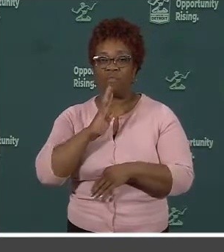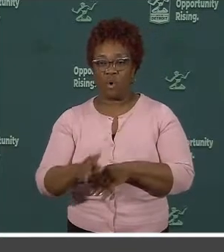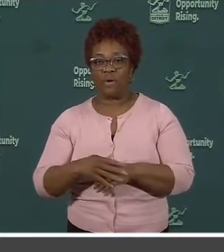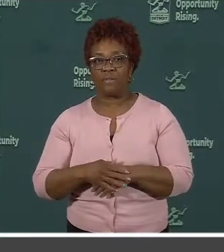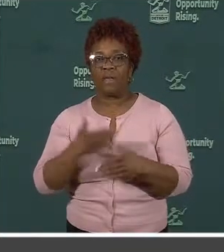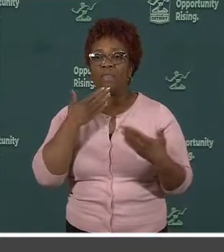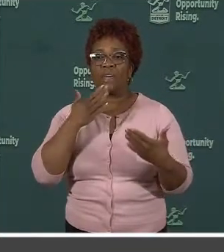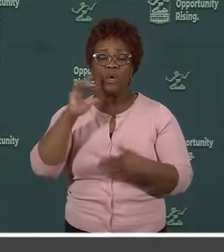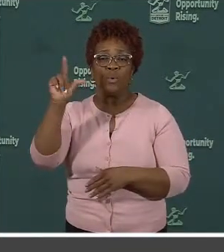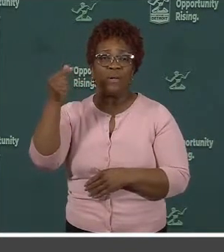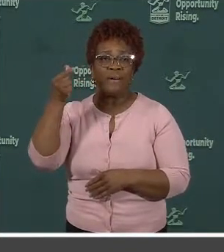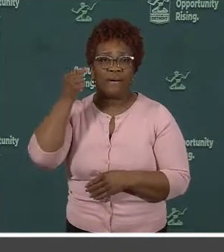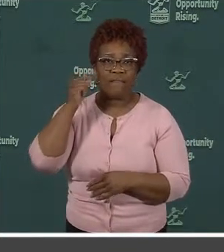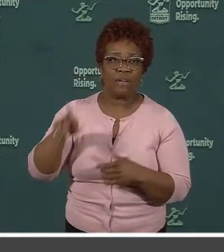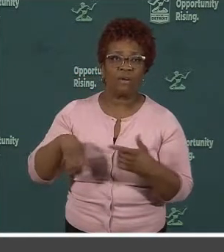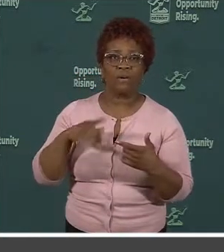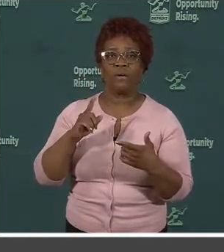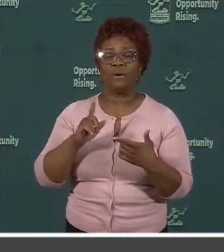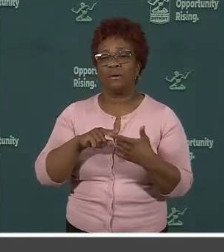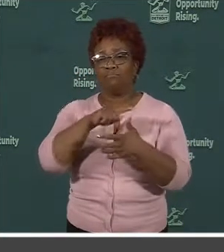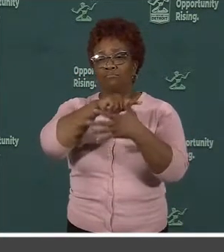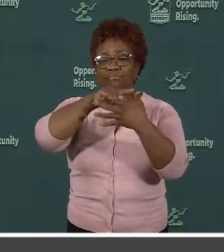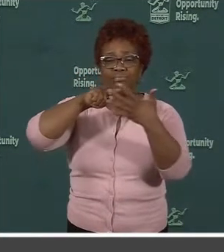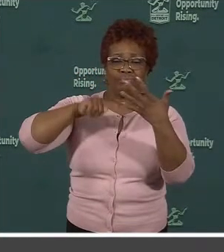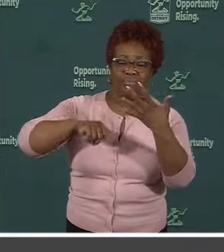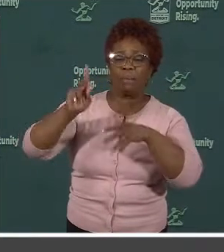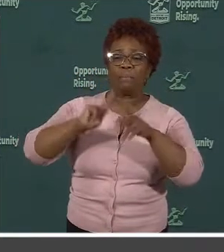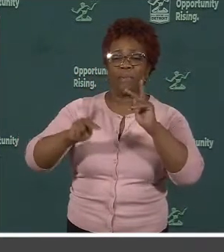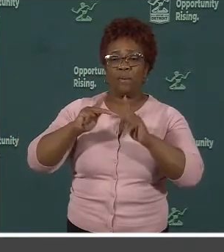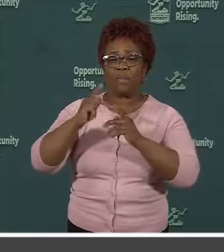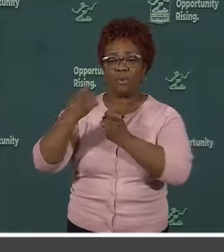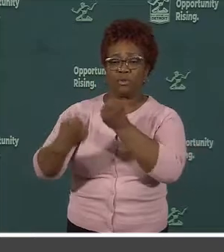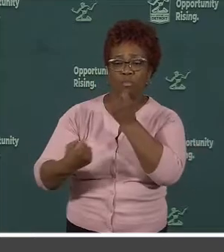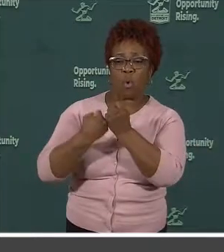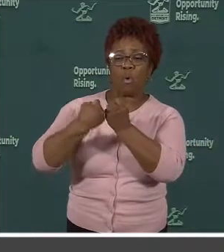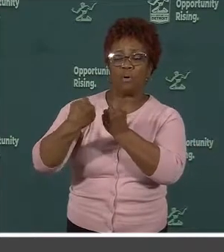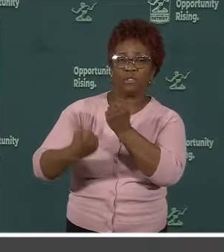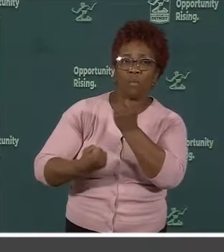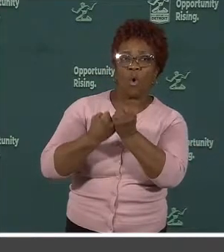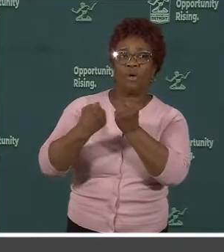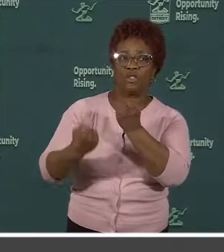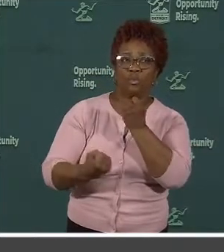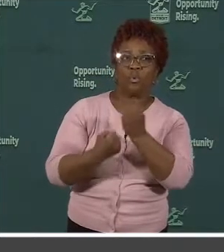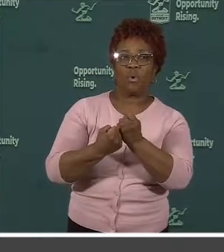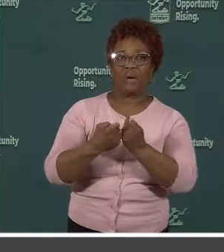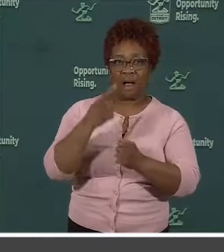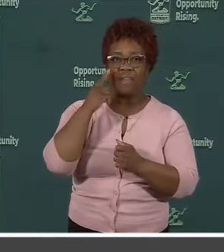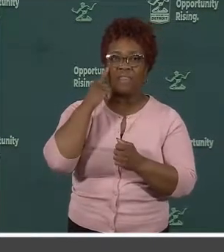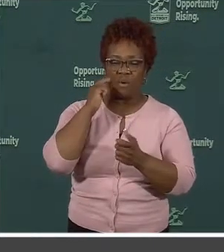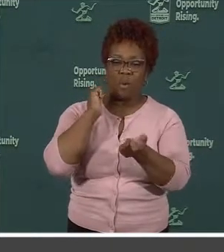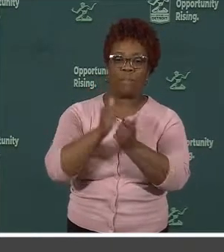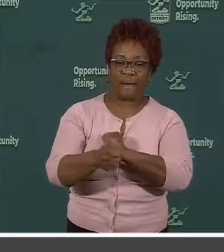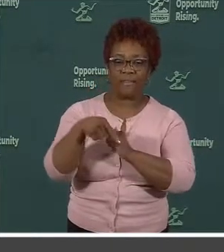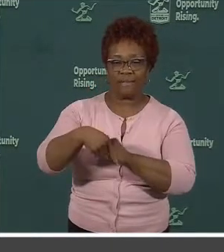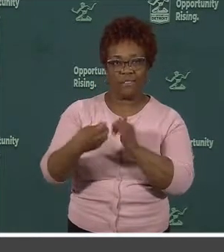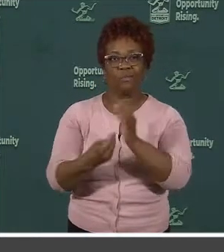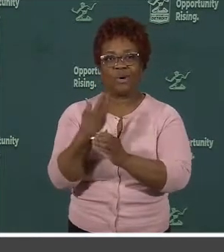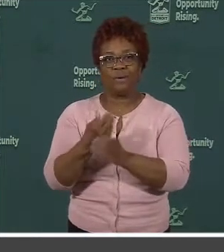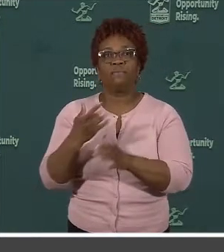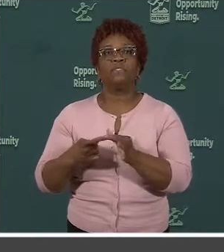SPEAKER JASON WENTWORTH THEY HAVE BEEN CONSTANTLY ON OUR SIDE I THINK WE'RE GOING TO GET IT THROUGH THIS SPRING AND A SPECIAL THANK YOU TO OUR ENTIRE